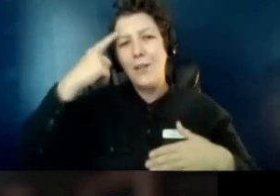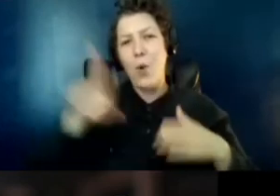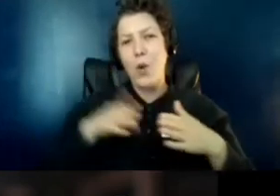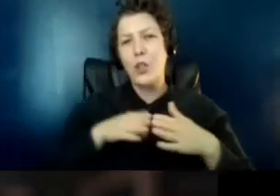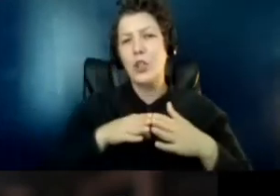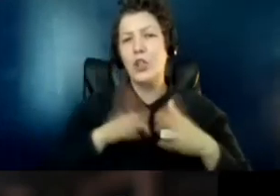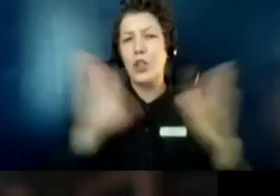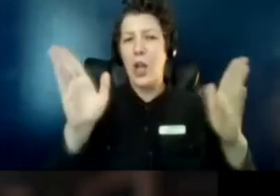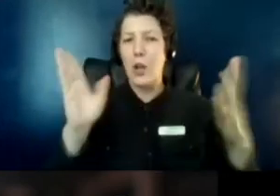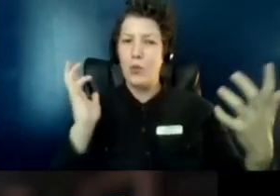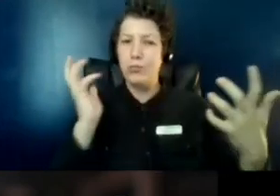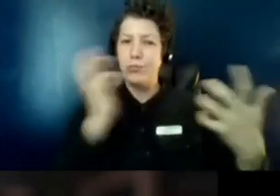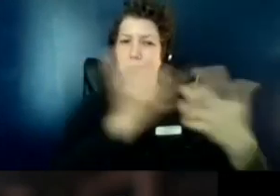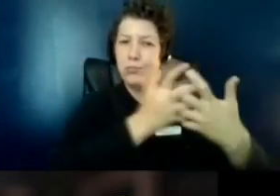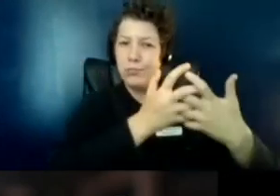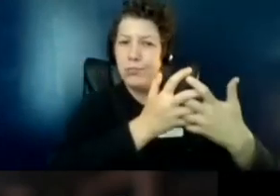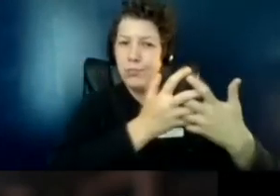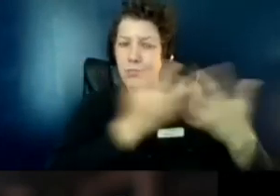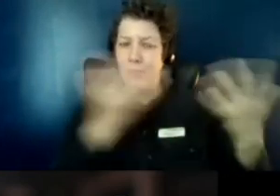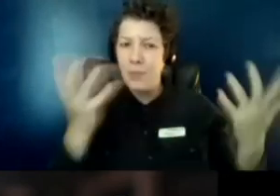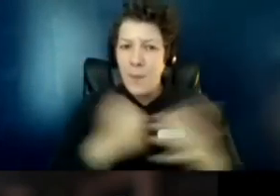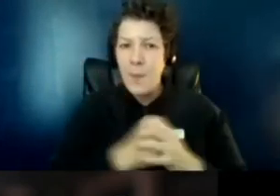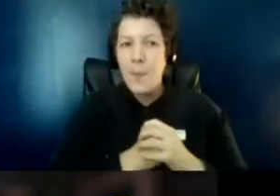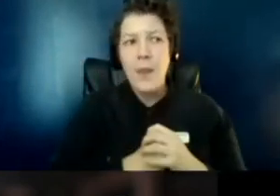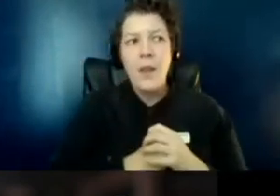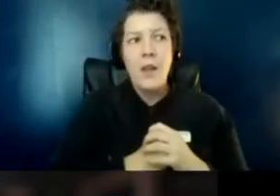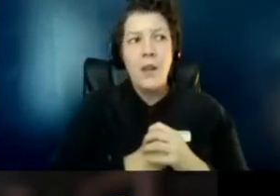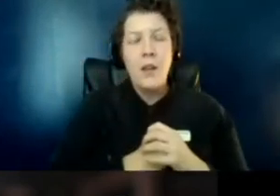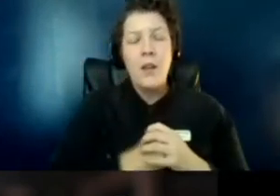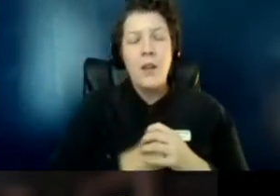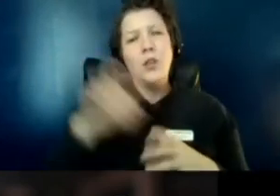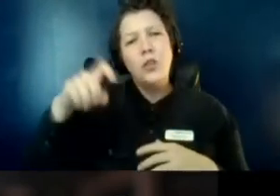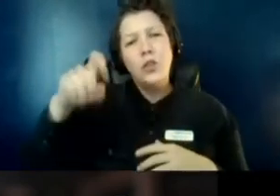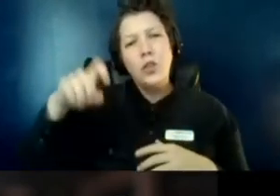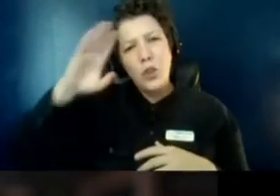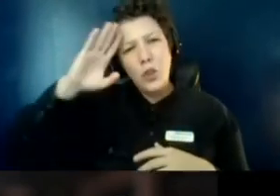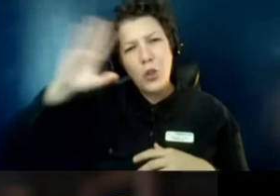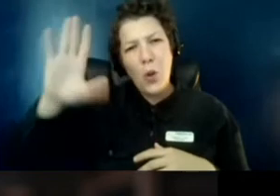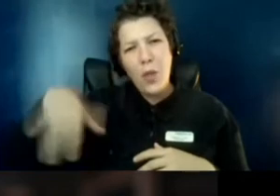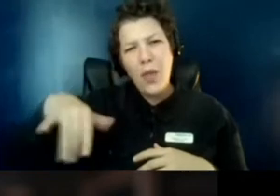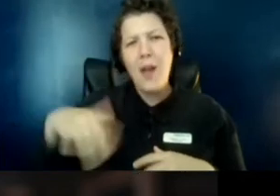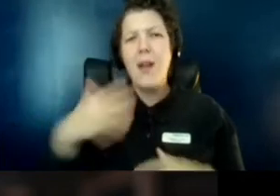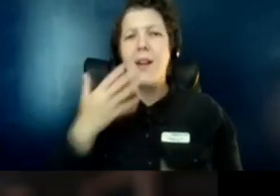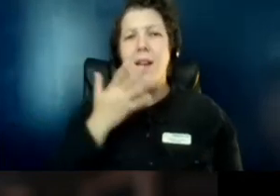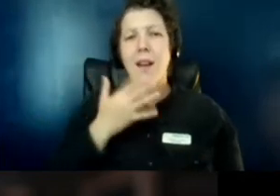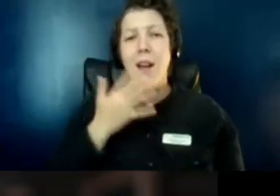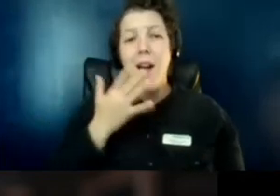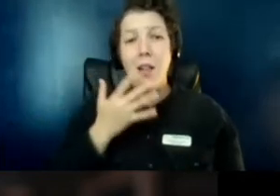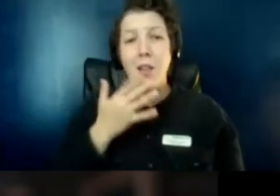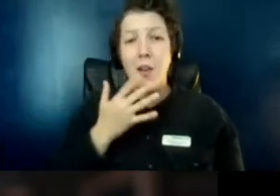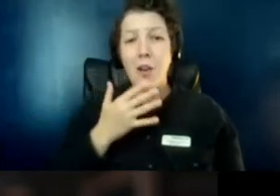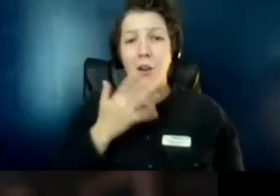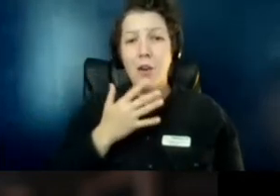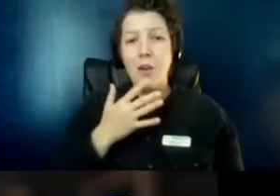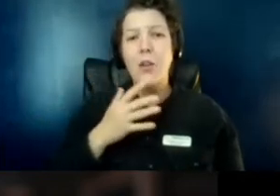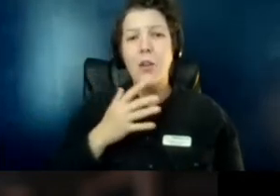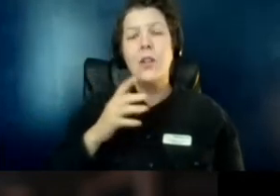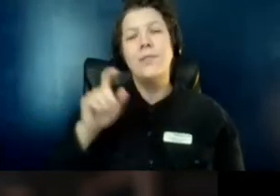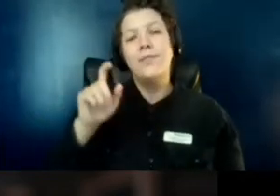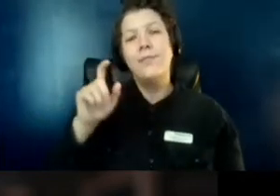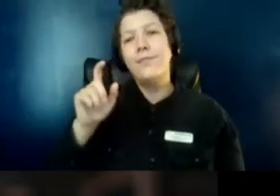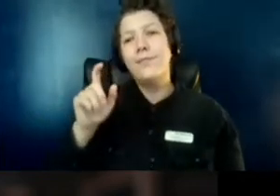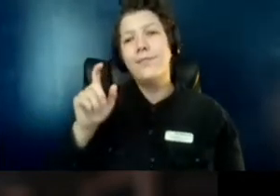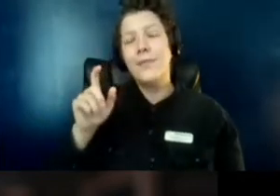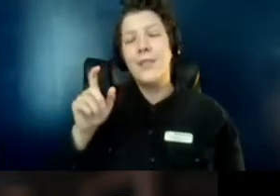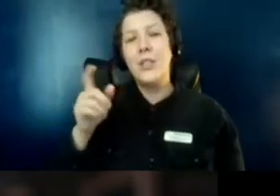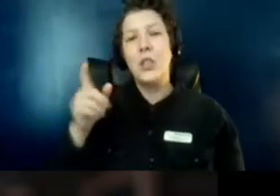We should know not to have color differentiation that would prevent someone who has a limited